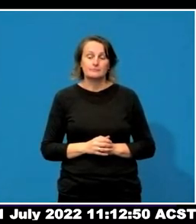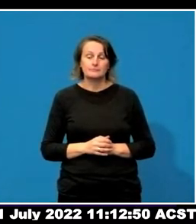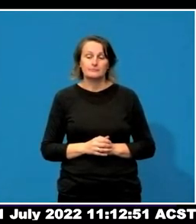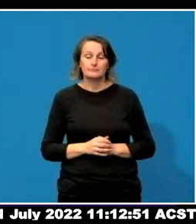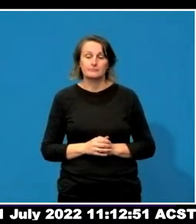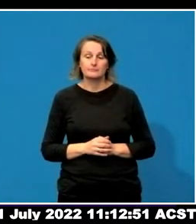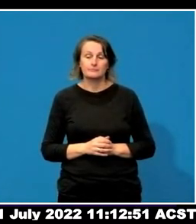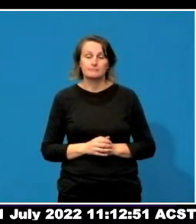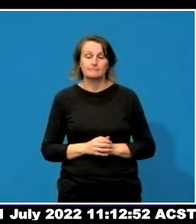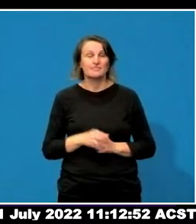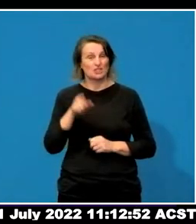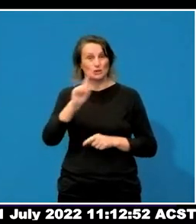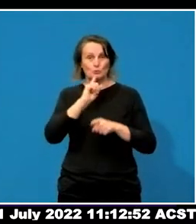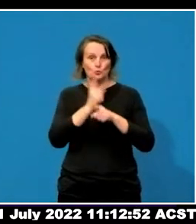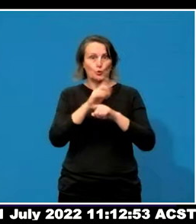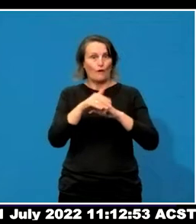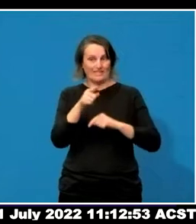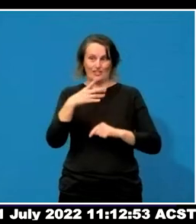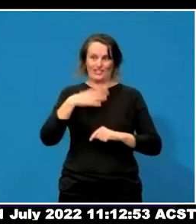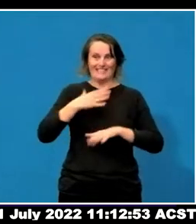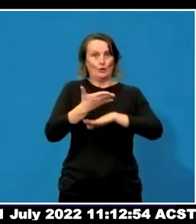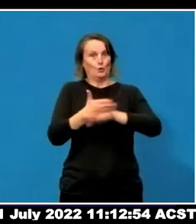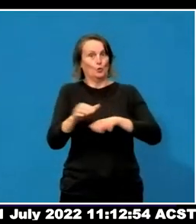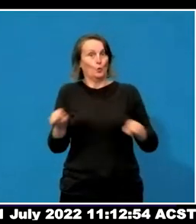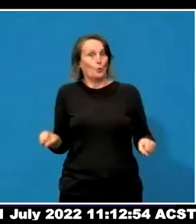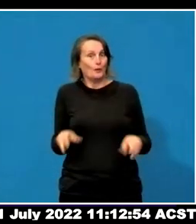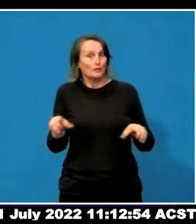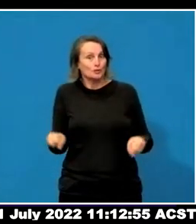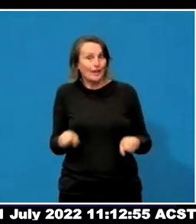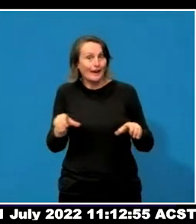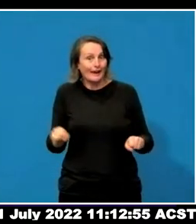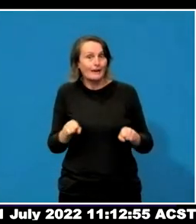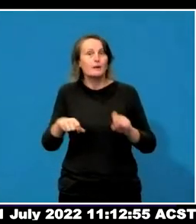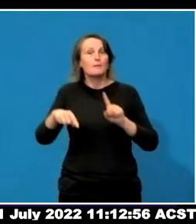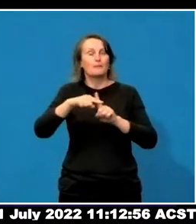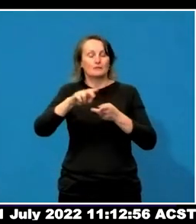wheelchair and two different types of hoists which would assist her quality of life.